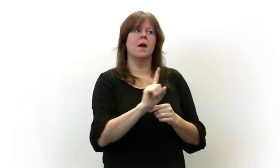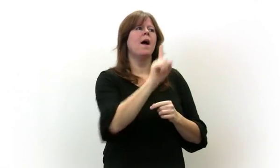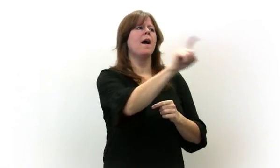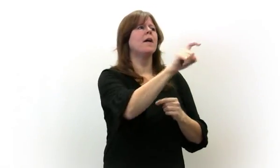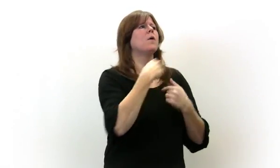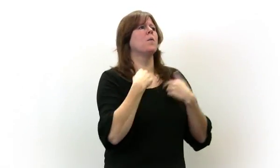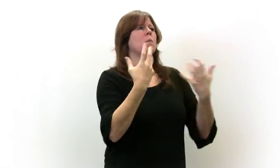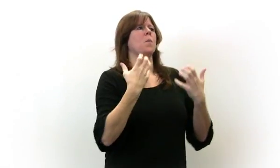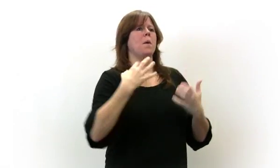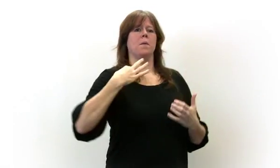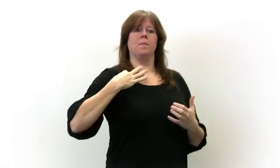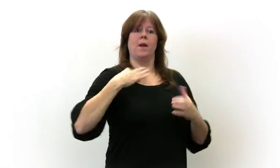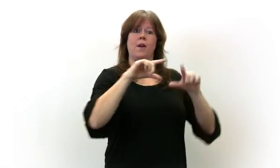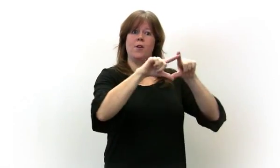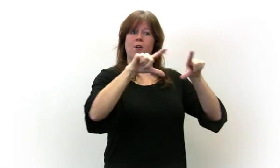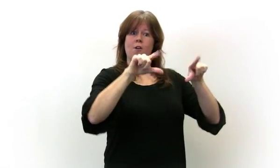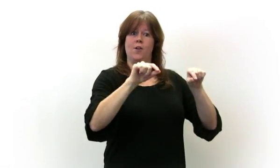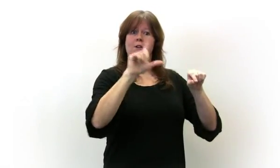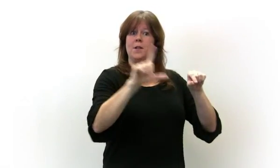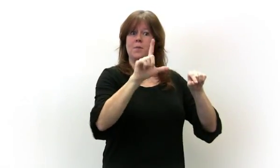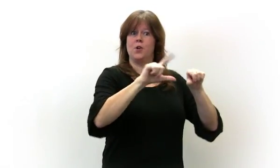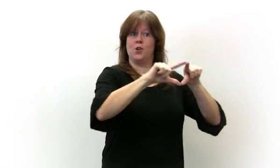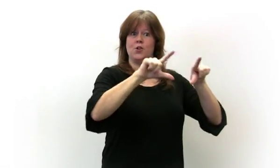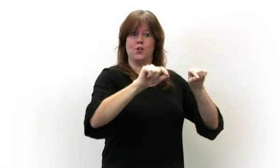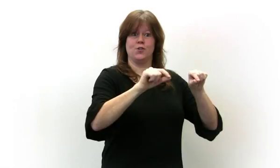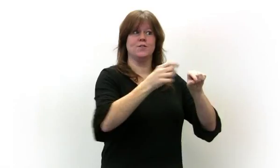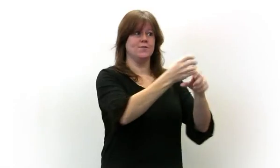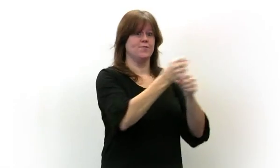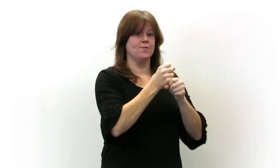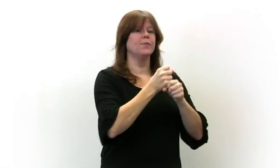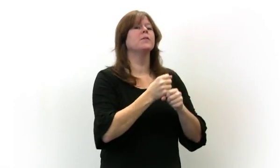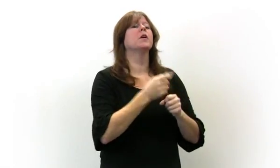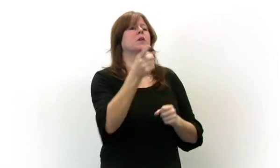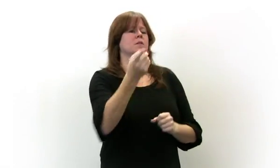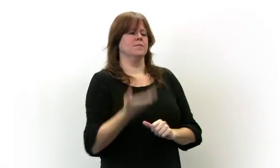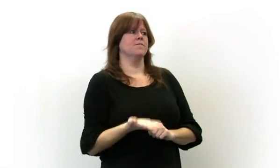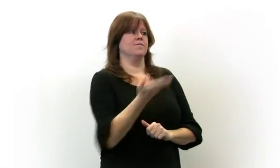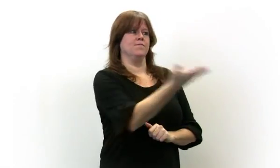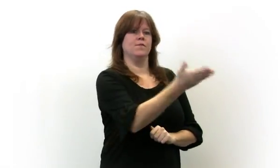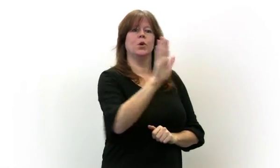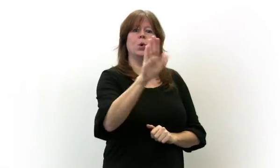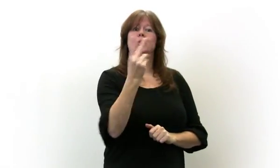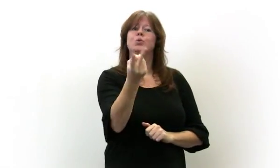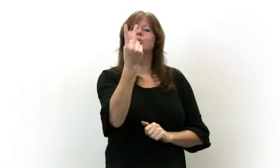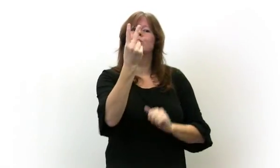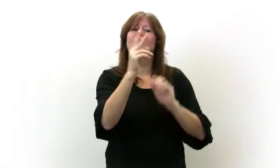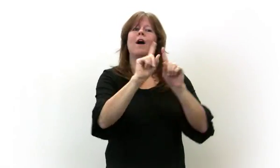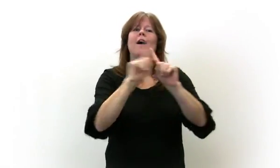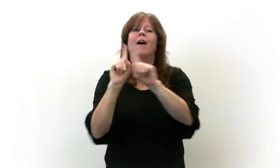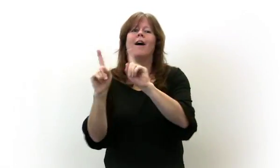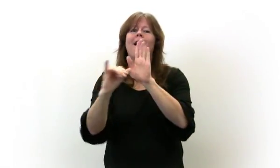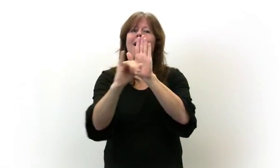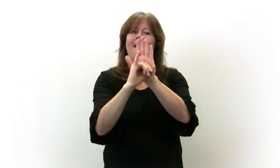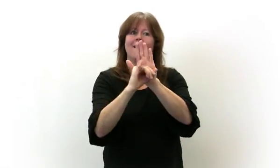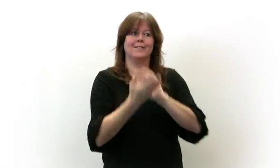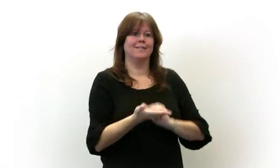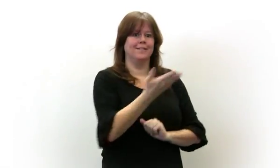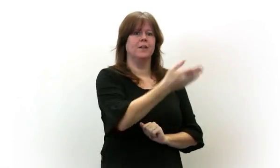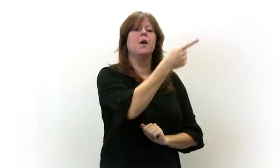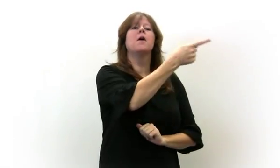saying that you want a library card. Give the librarian your two pieces of identification.